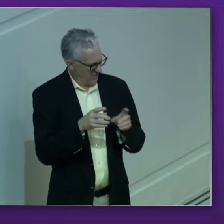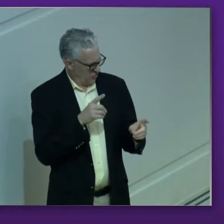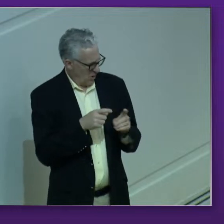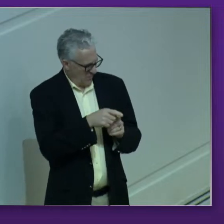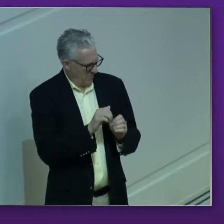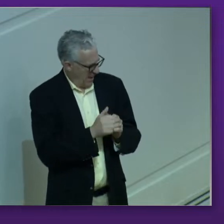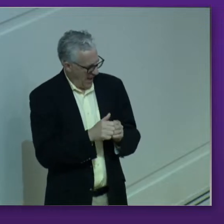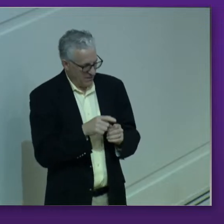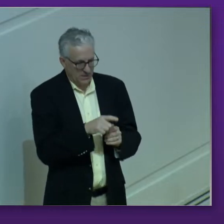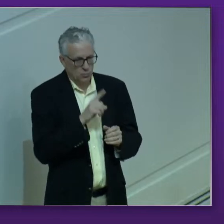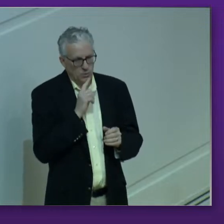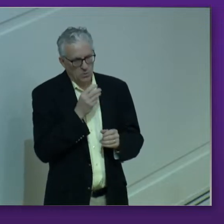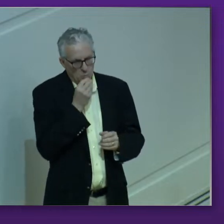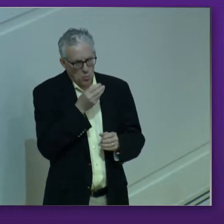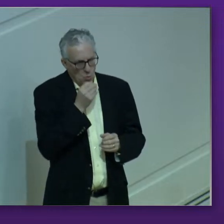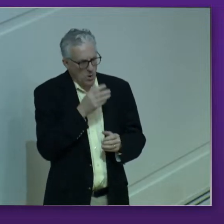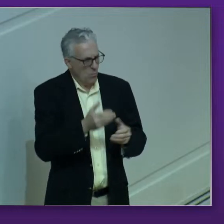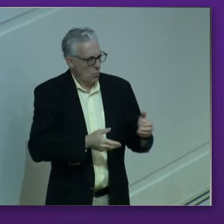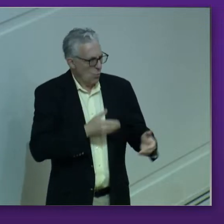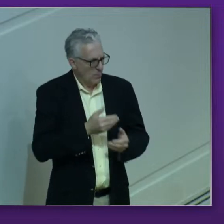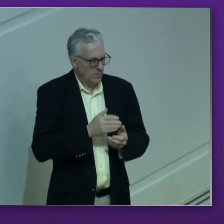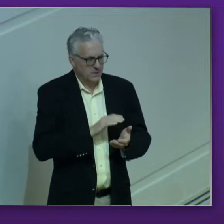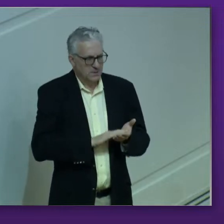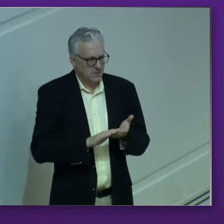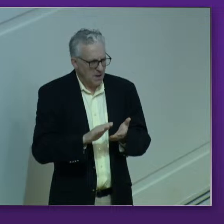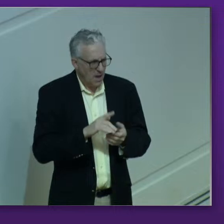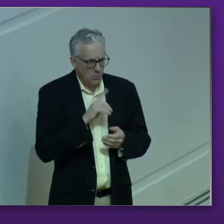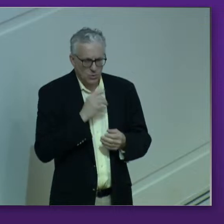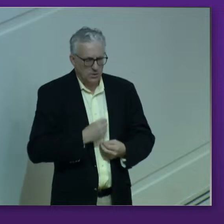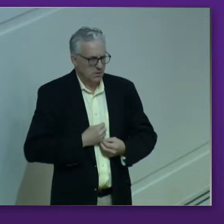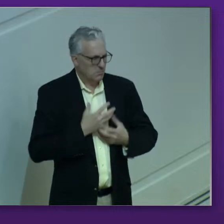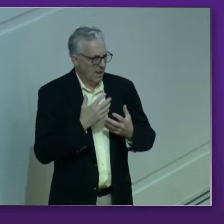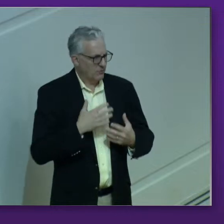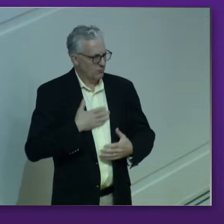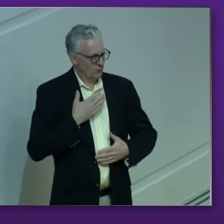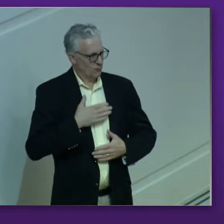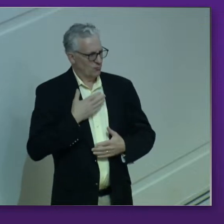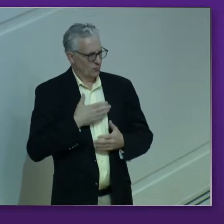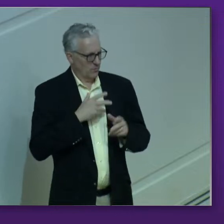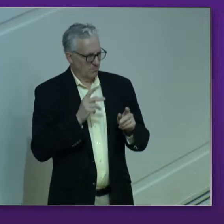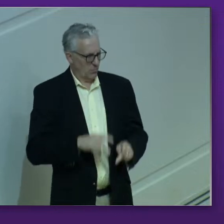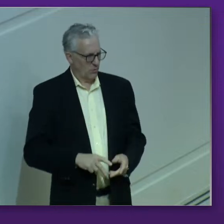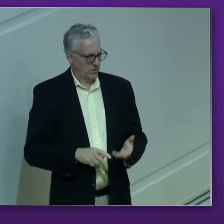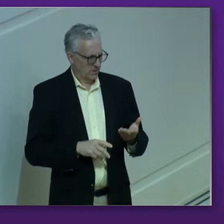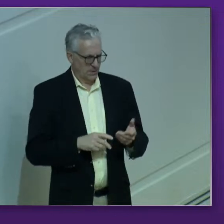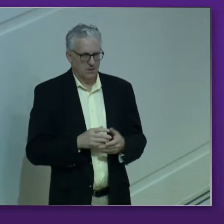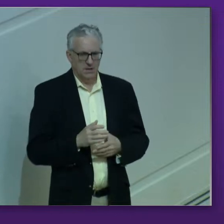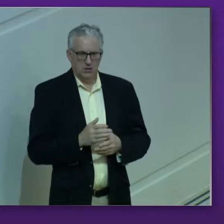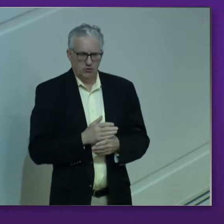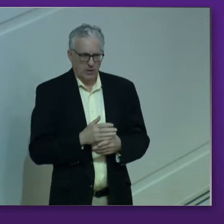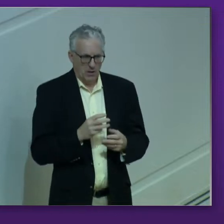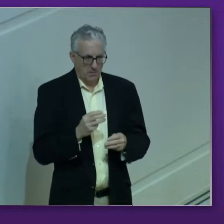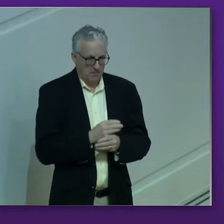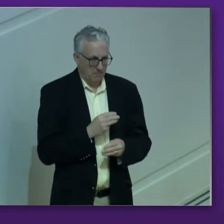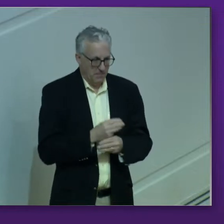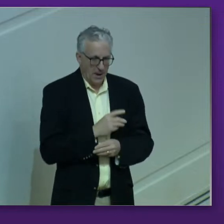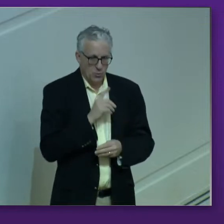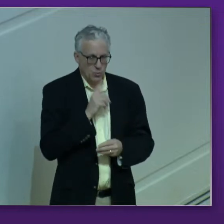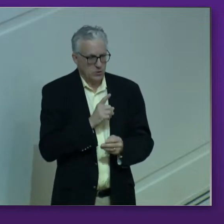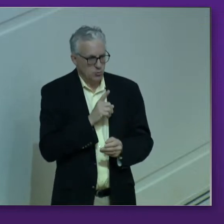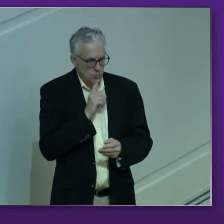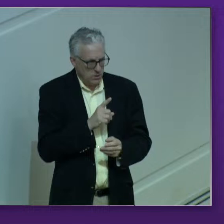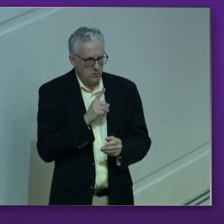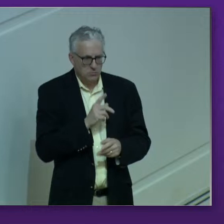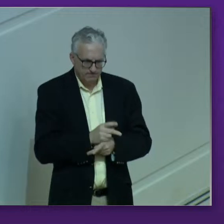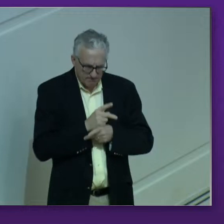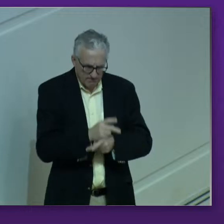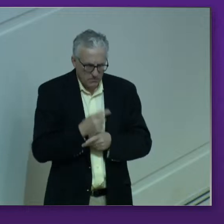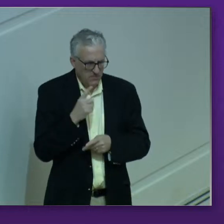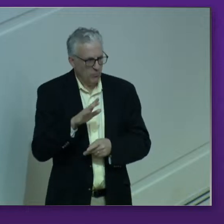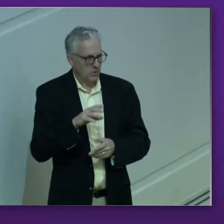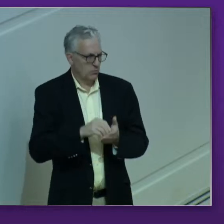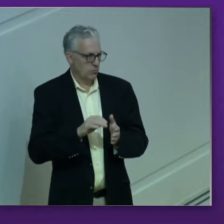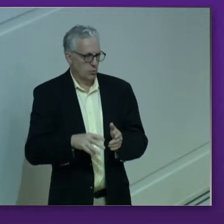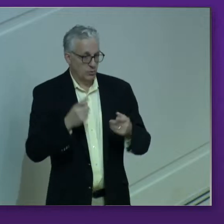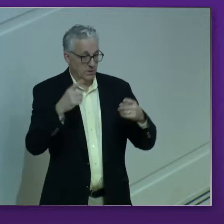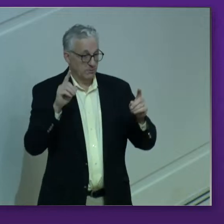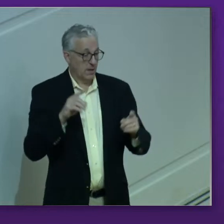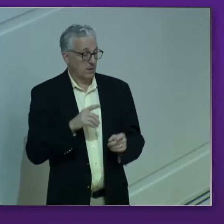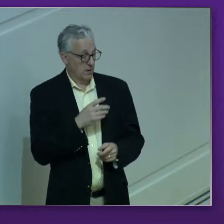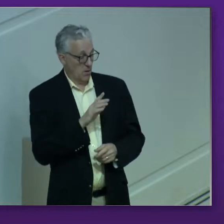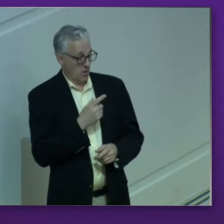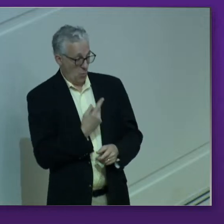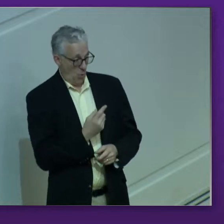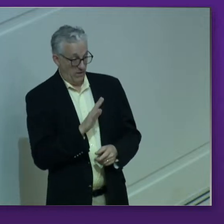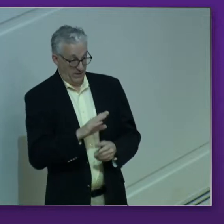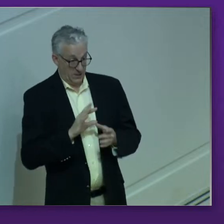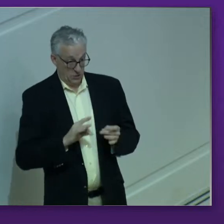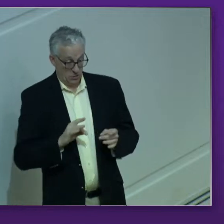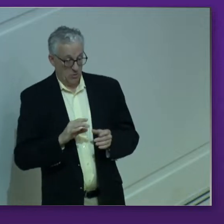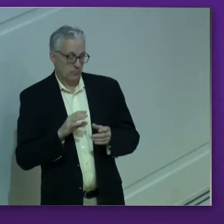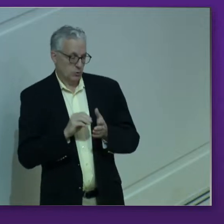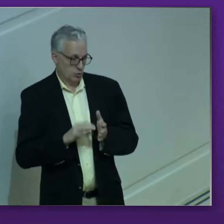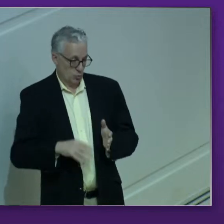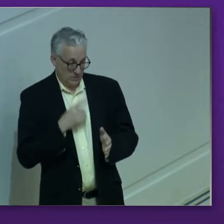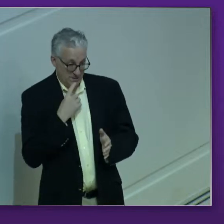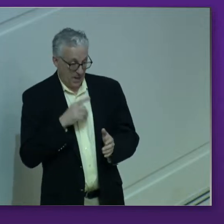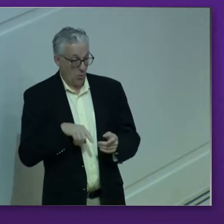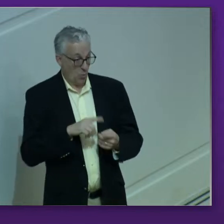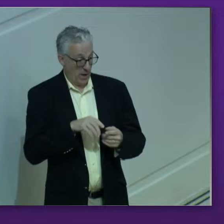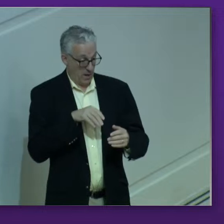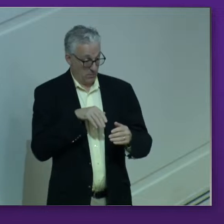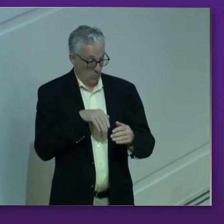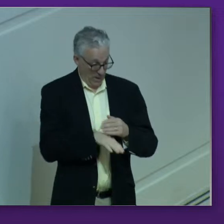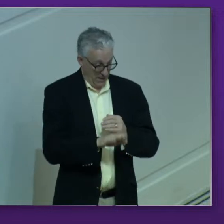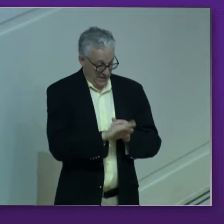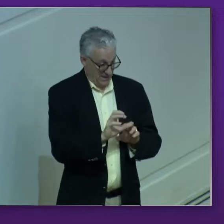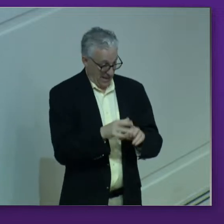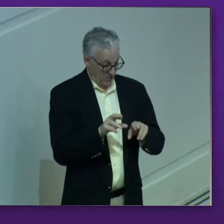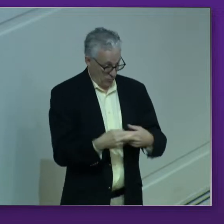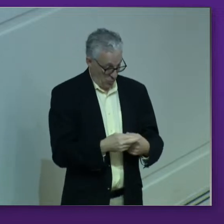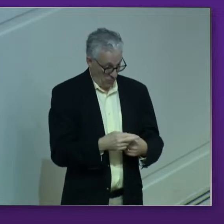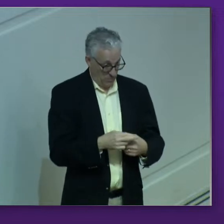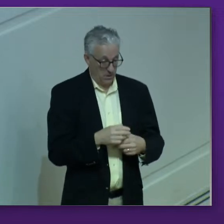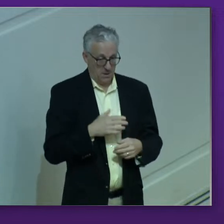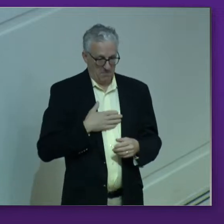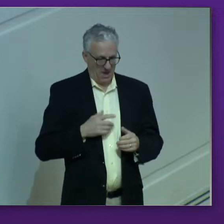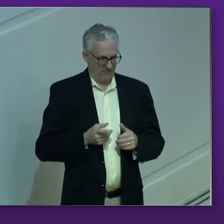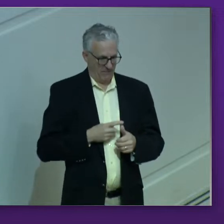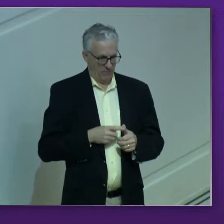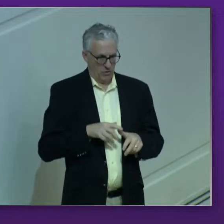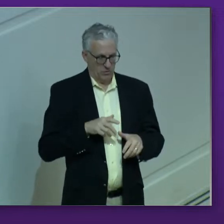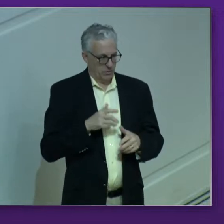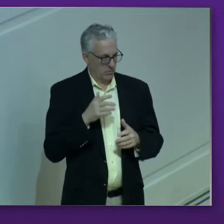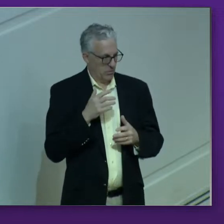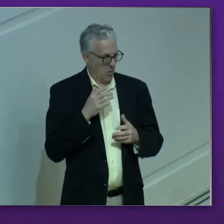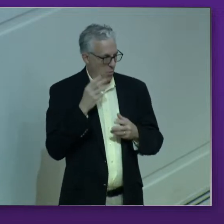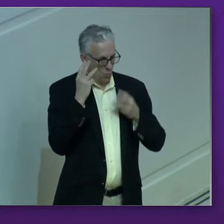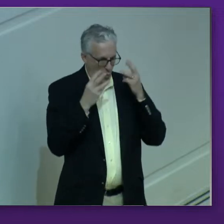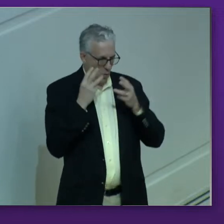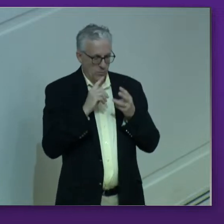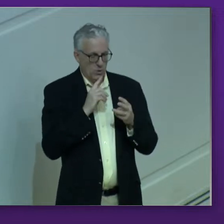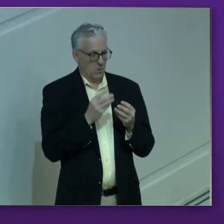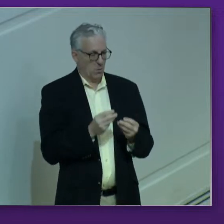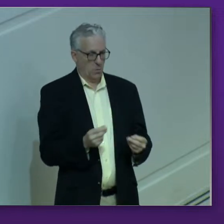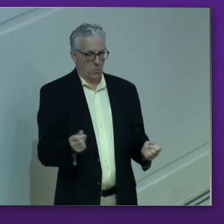STAGE.